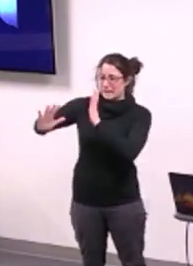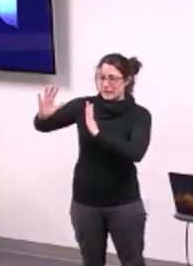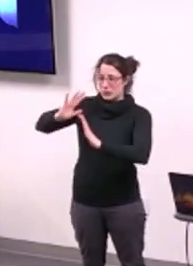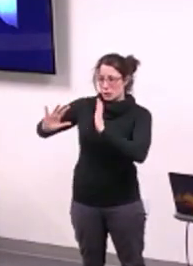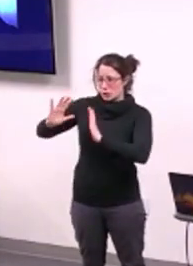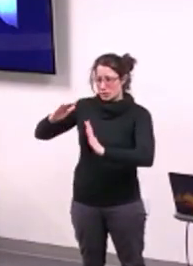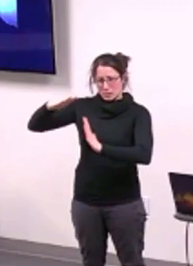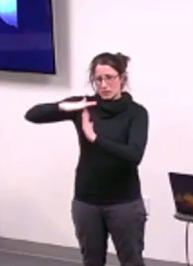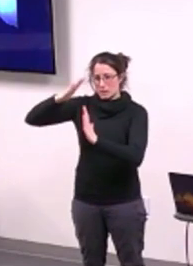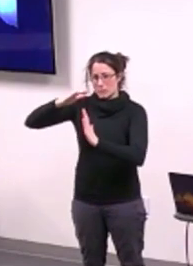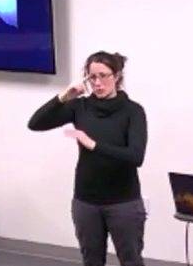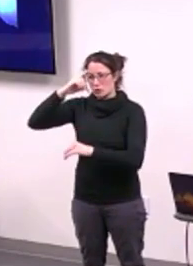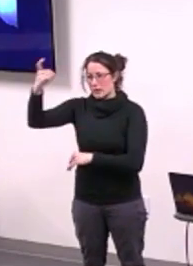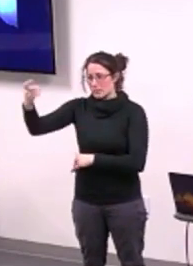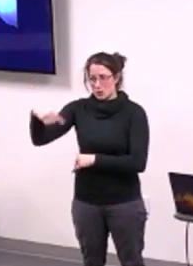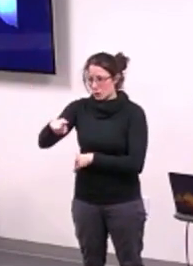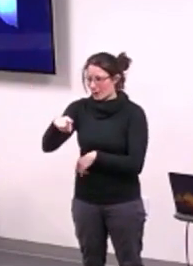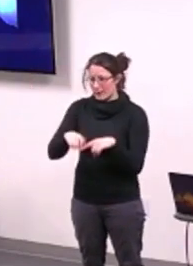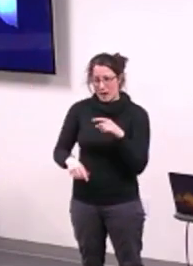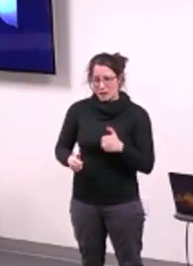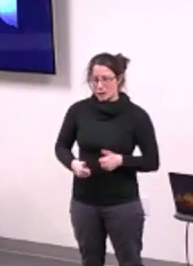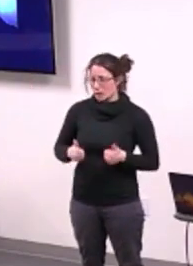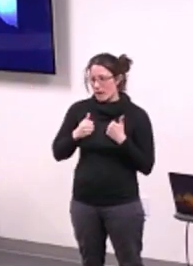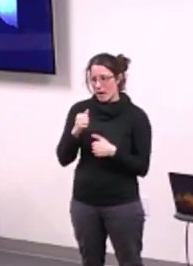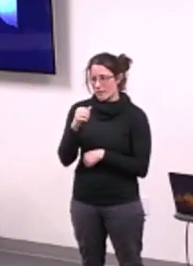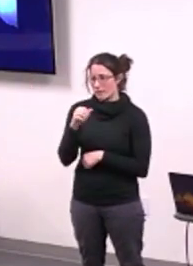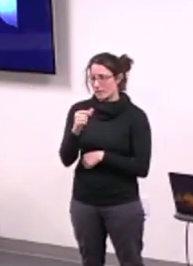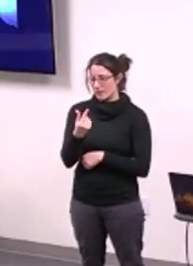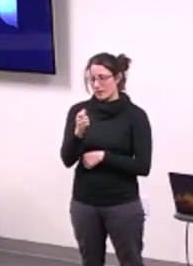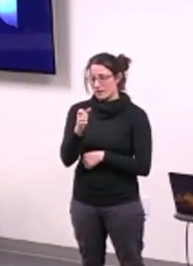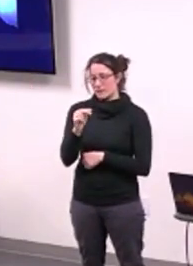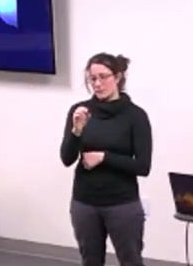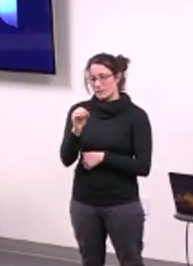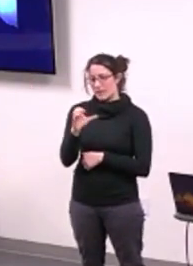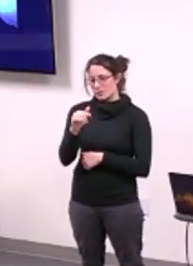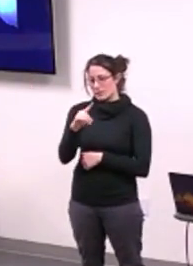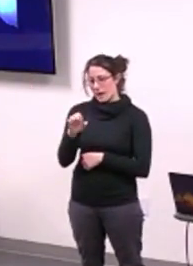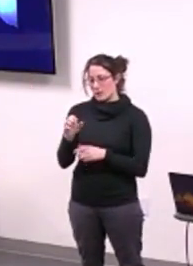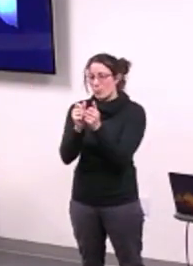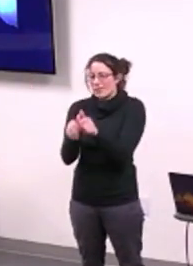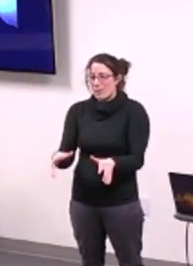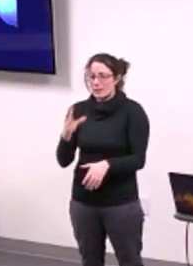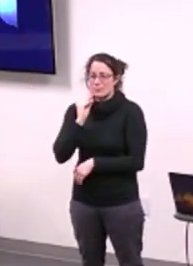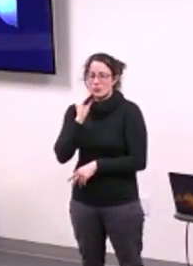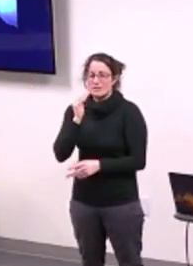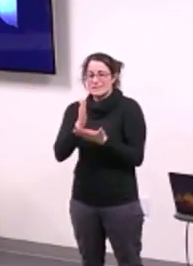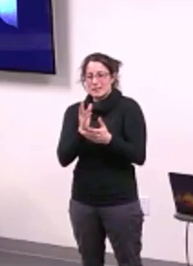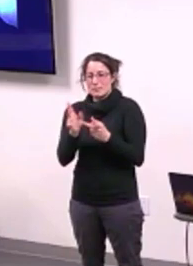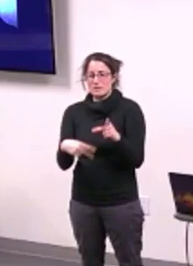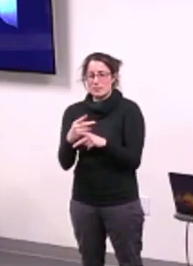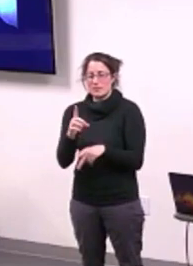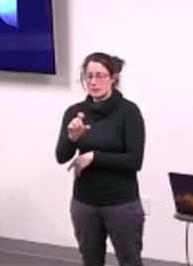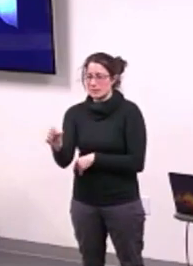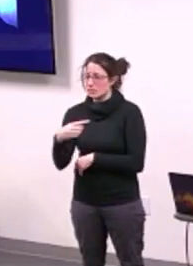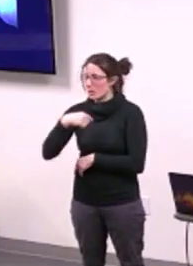You cannot survive genocide and enslavement without experiencing some sort of disability. And I think often when people talk about enslavement,